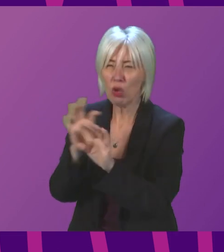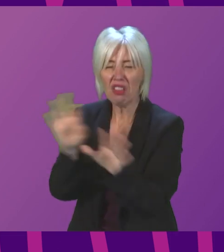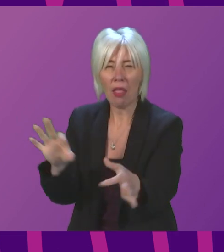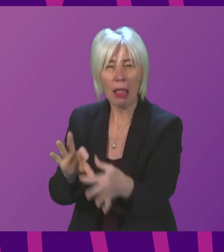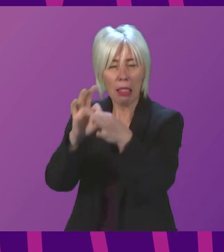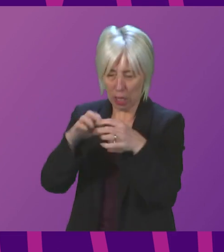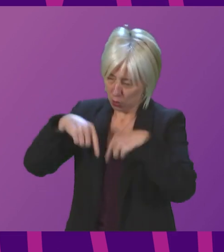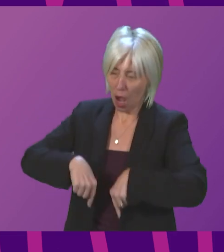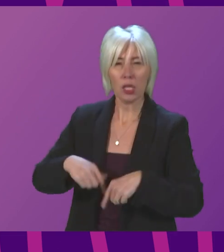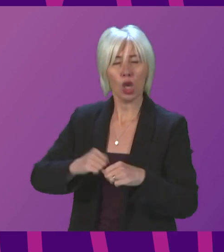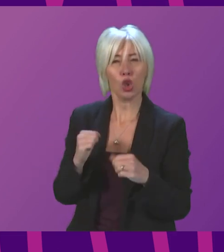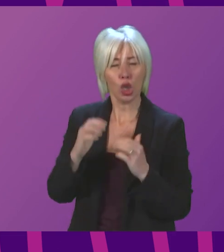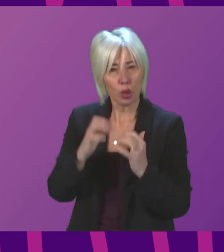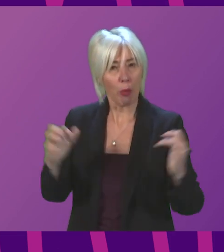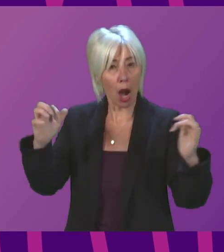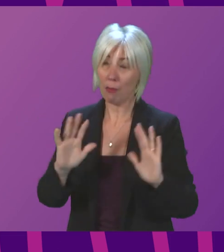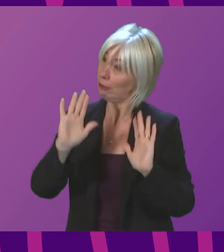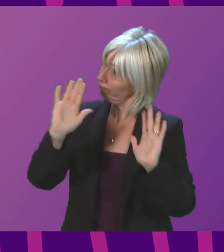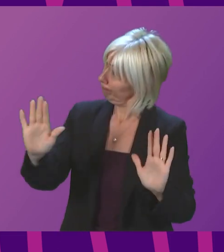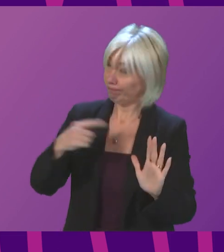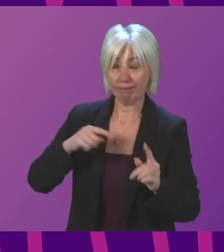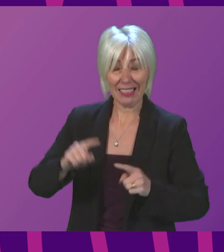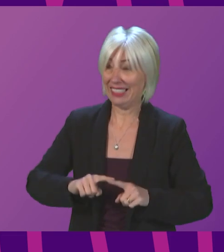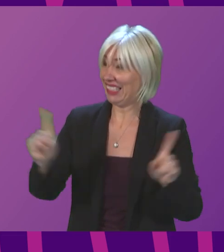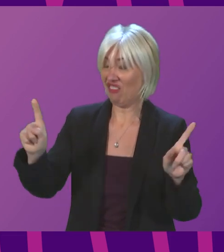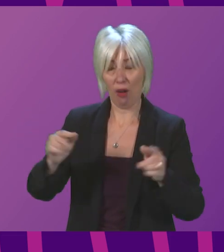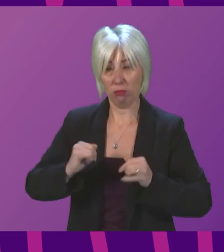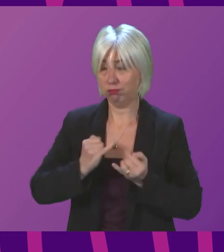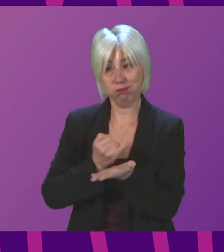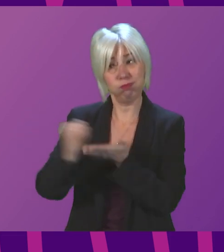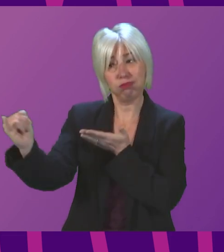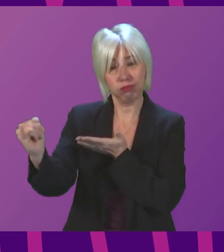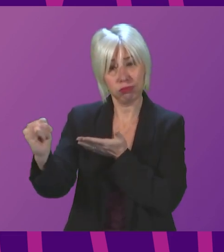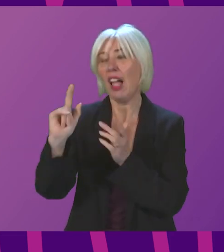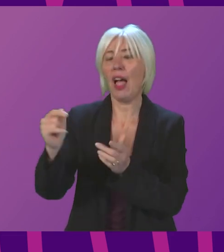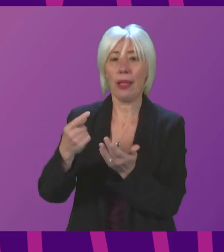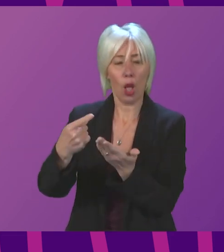in the Scottish Parliament. I beg to differ. I think that the principles and values of